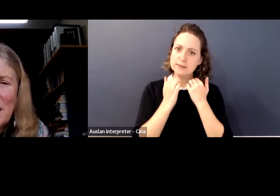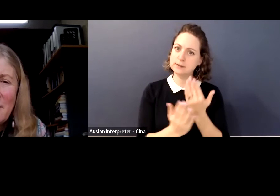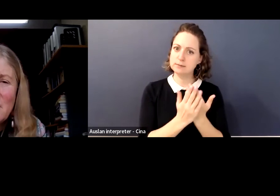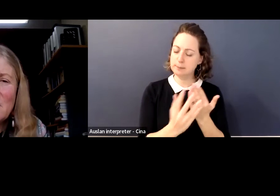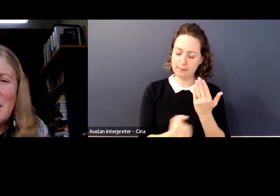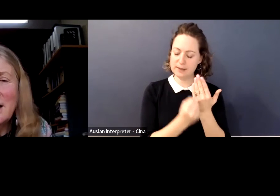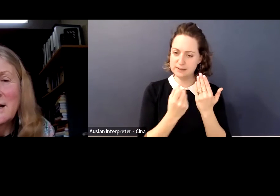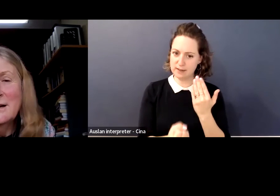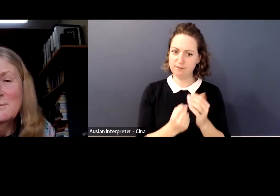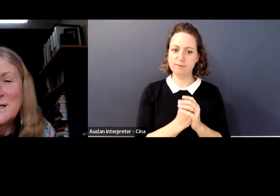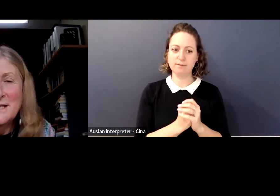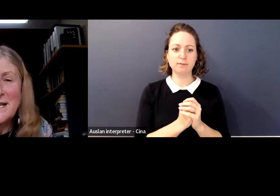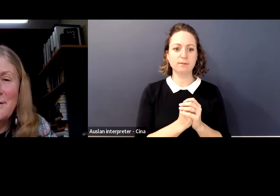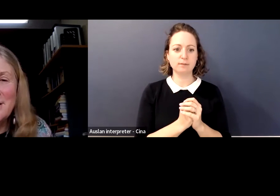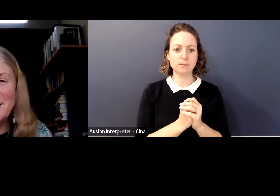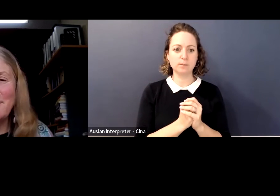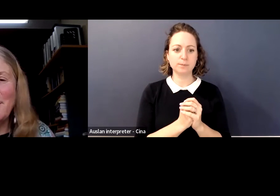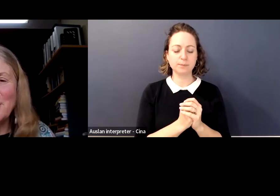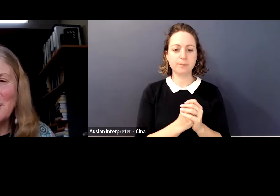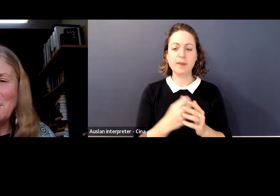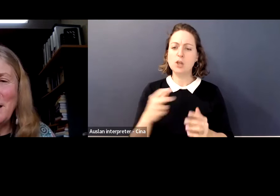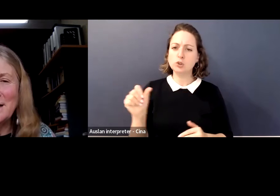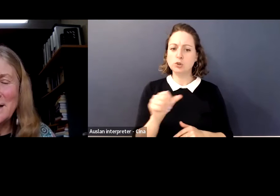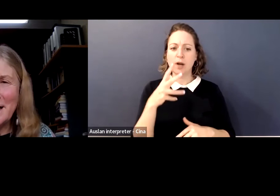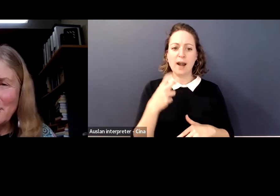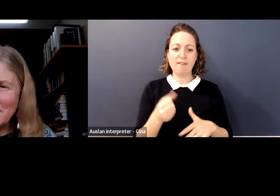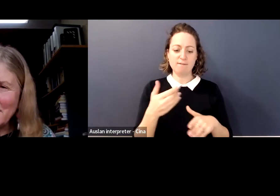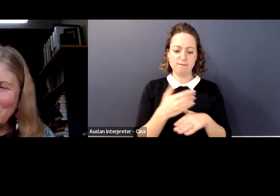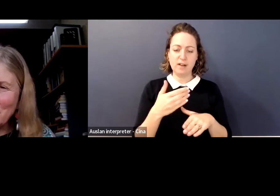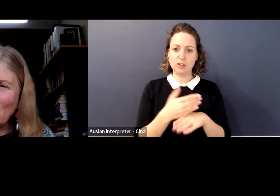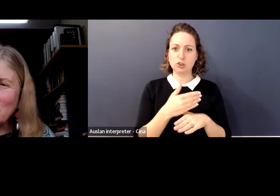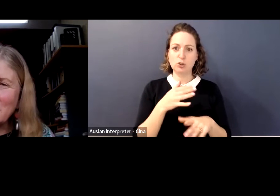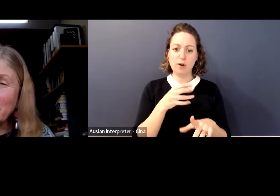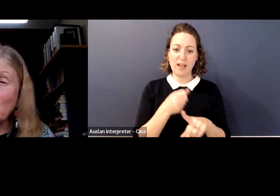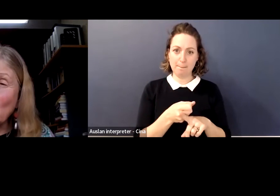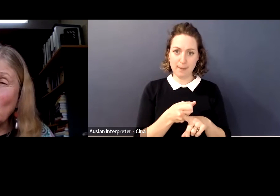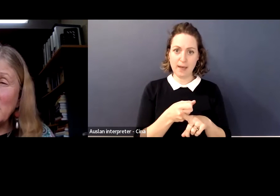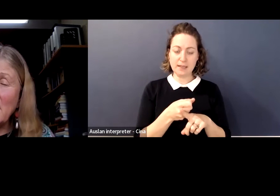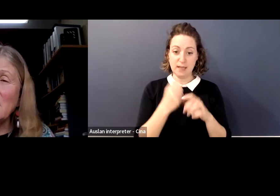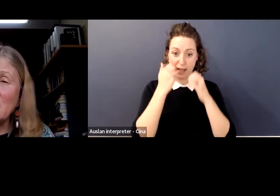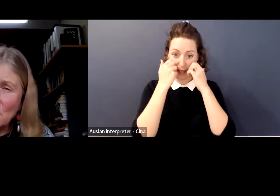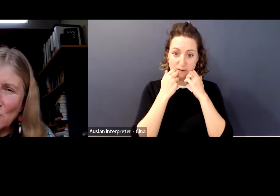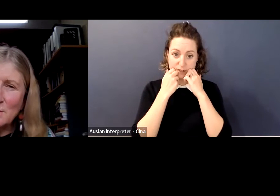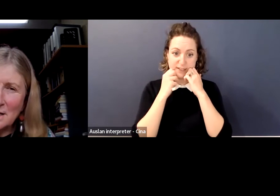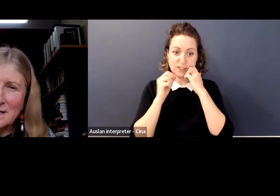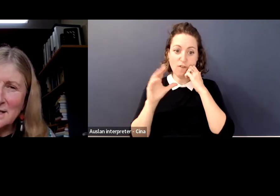We have to see evidence of functional impact that is resulting from what we are assuming is